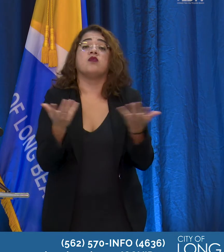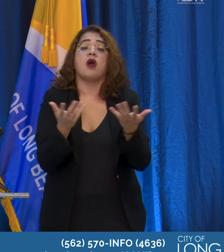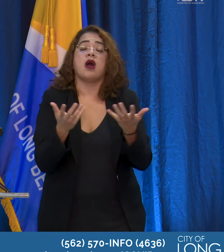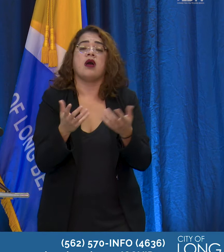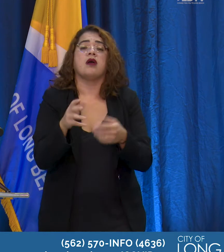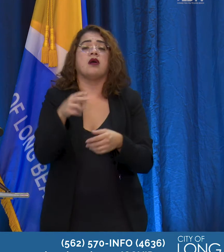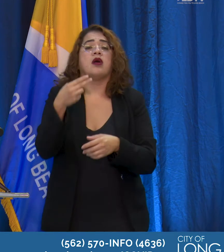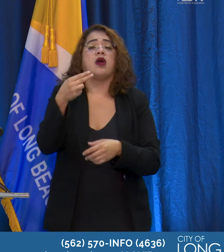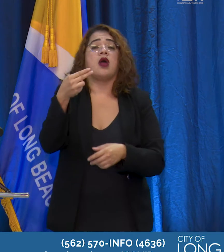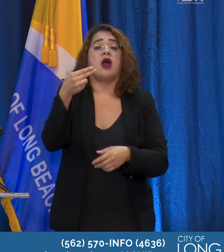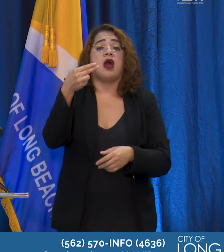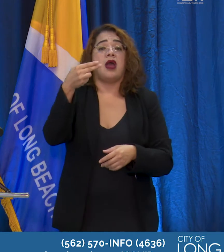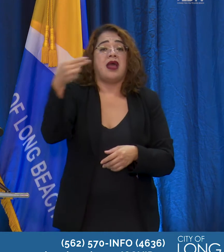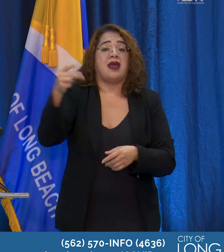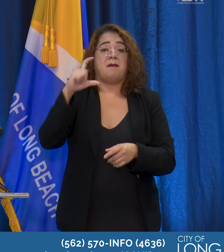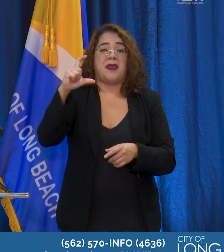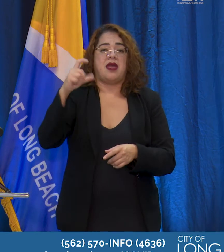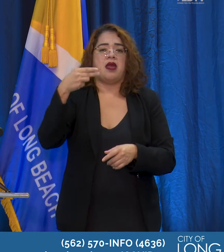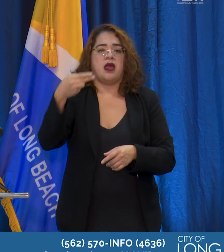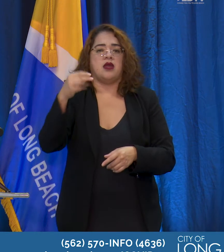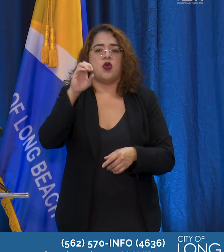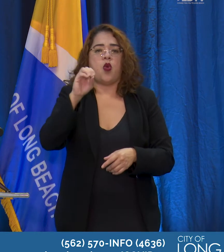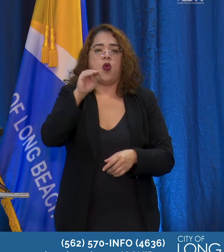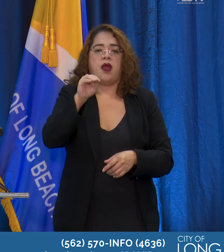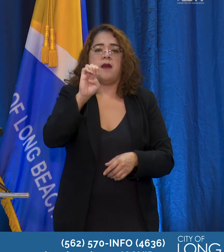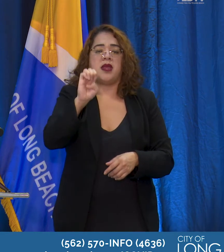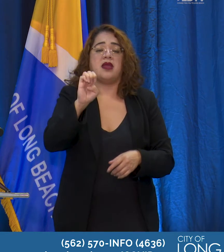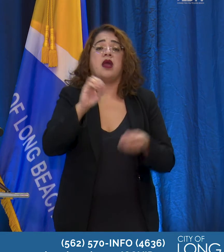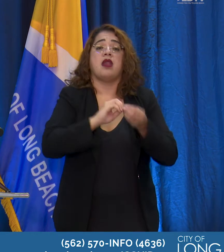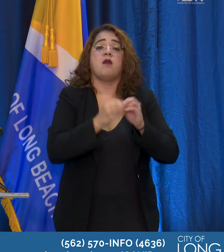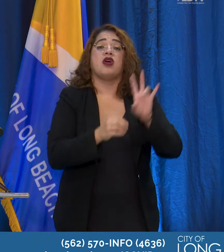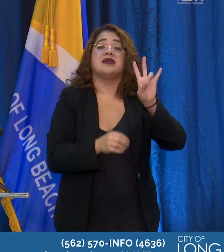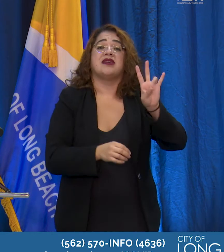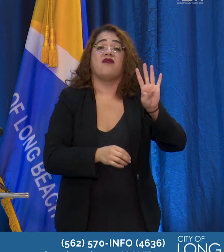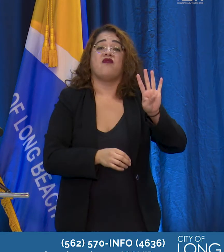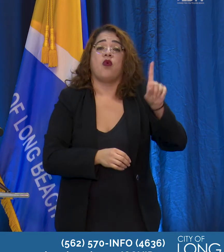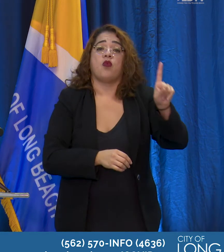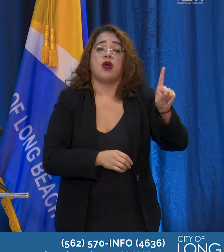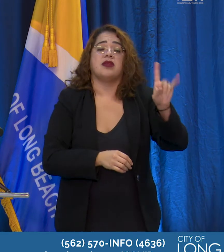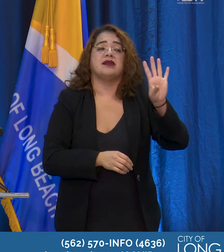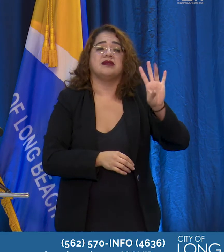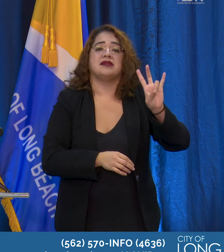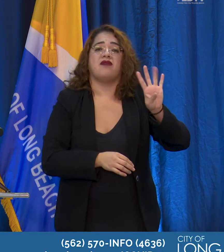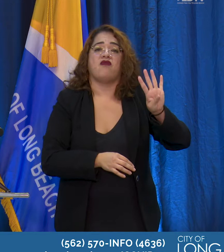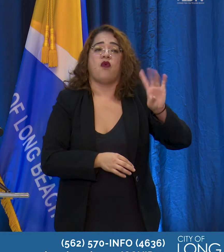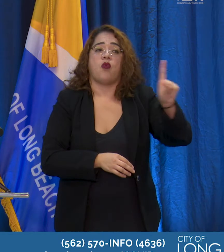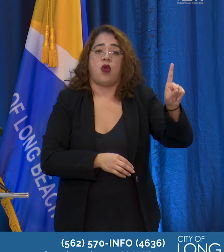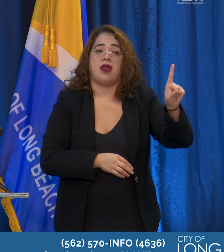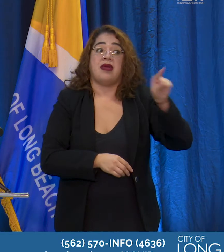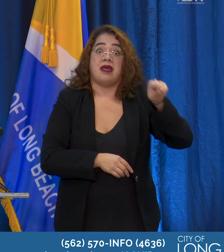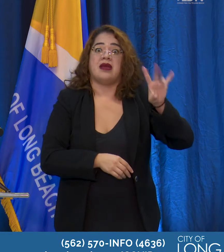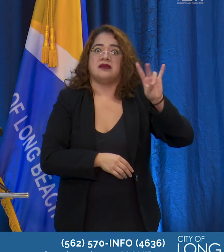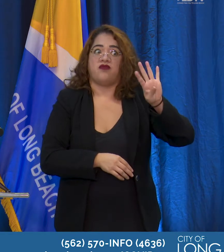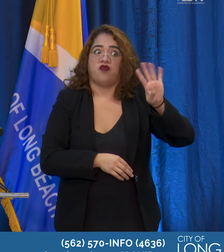HOME, capital H-O-M-E to 741-741. The health department website also